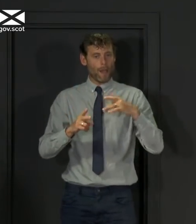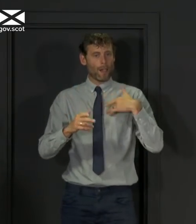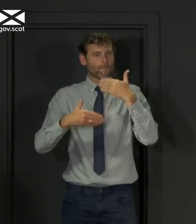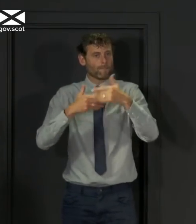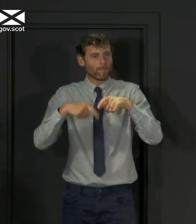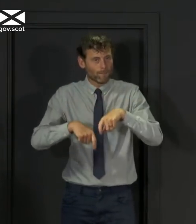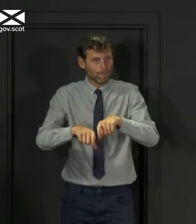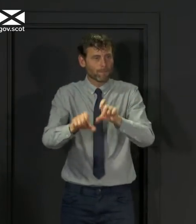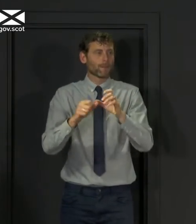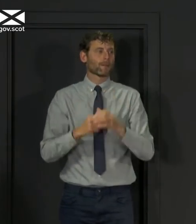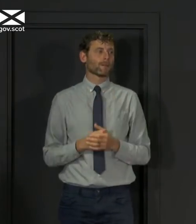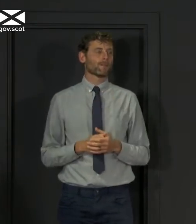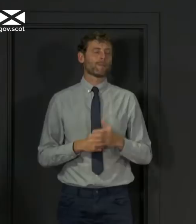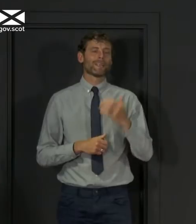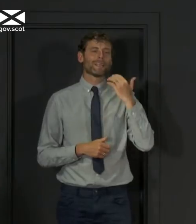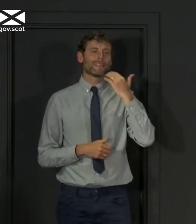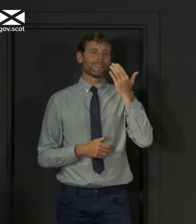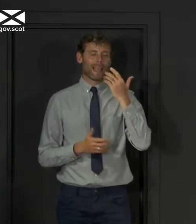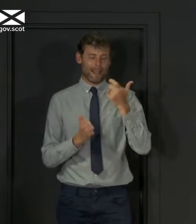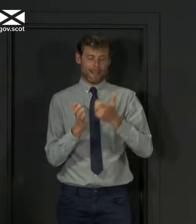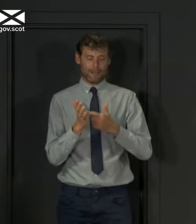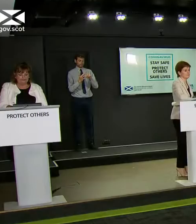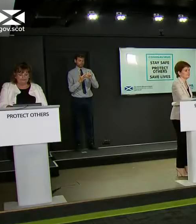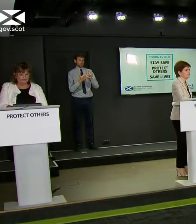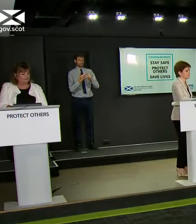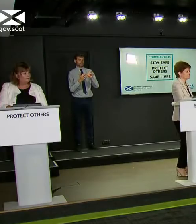Vivienne Aitken from The Daily Record.